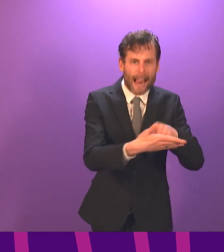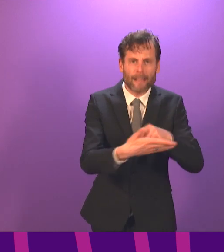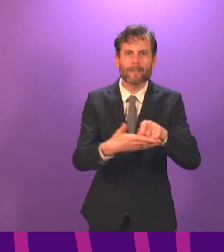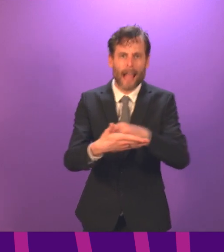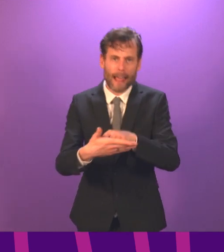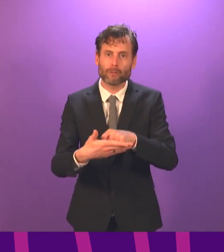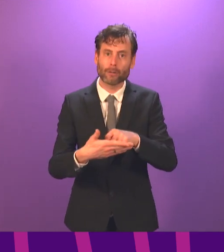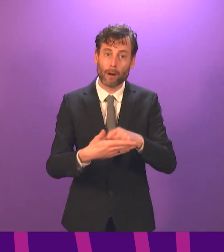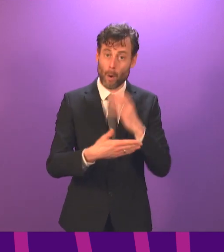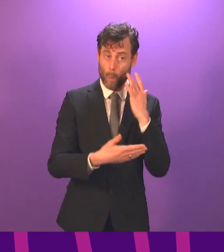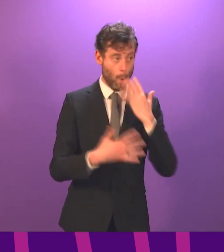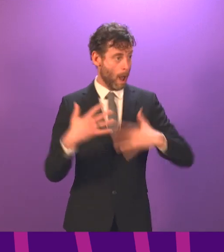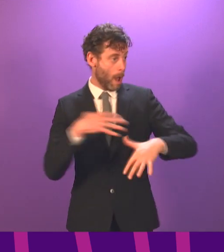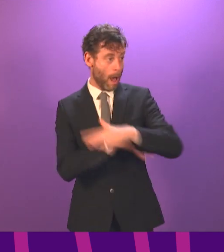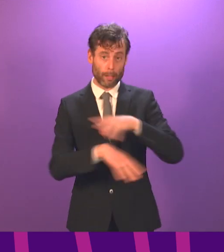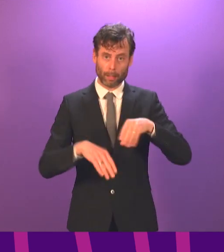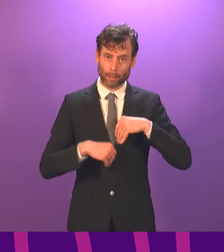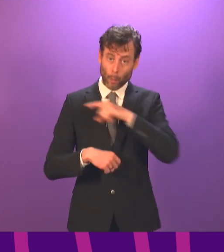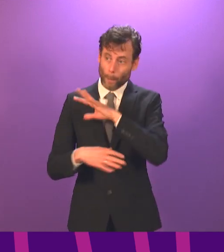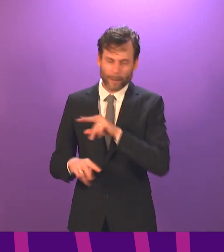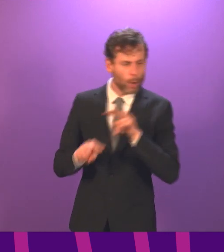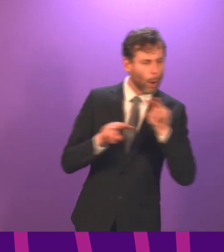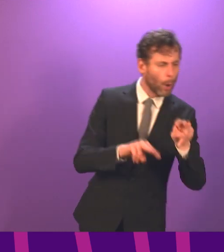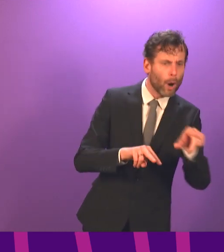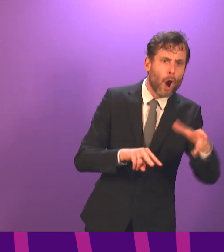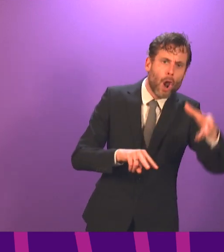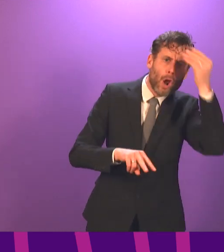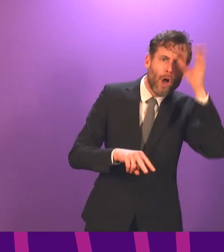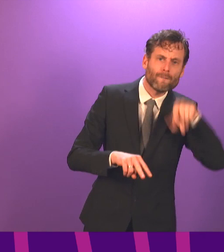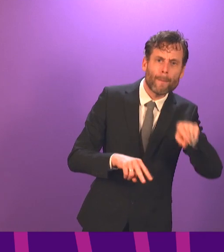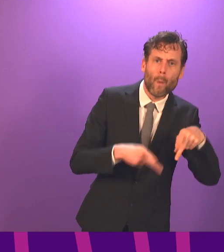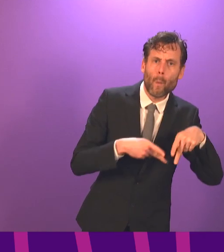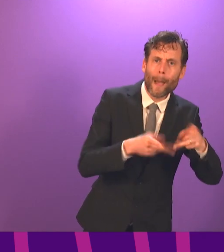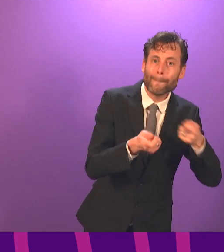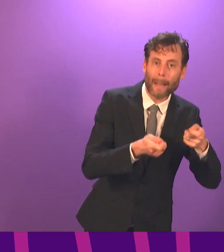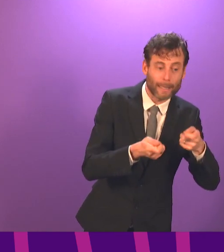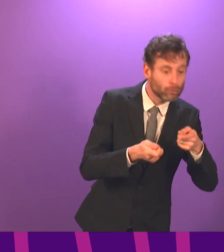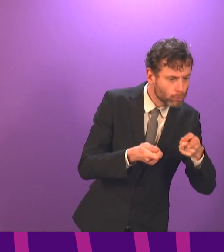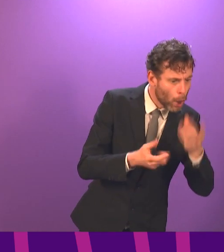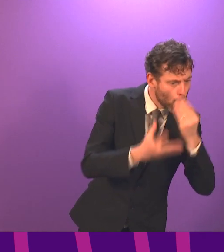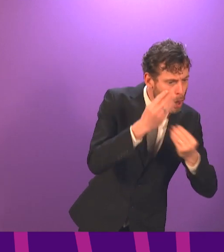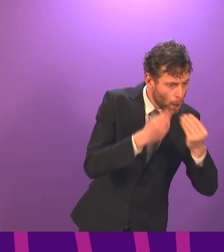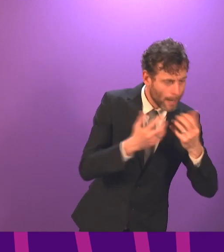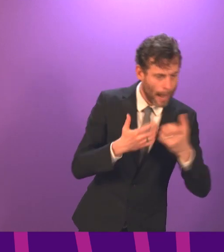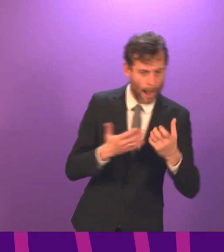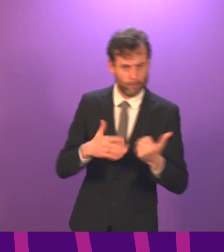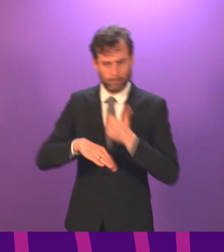what lessons can be learned from those elections and considering putting those lessons in place? Graeme Dey: During the pandemic,